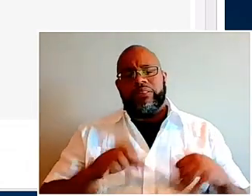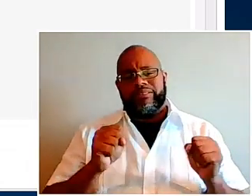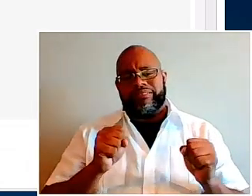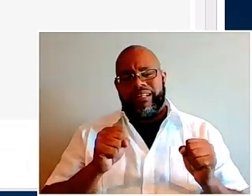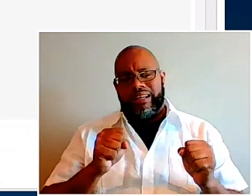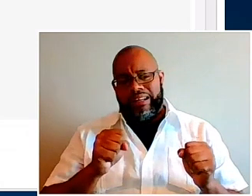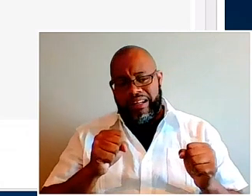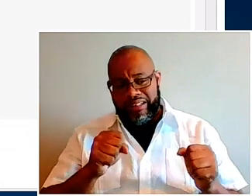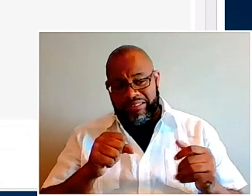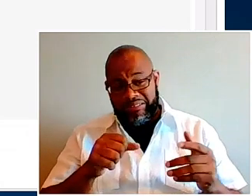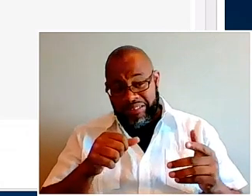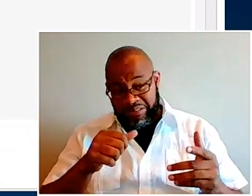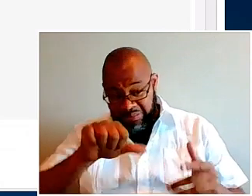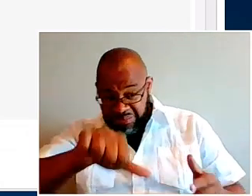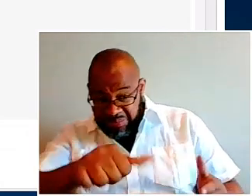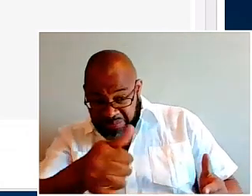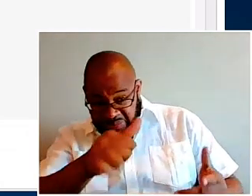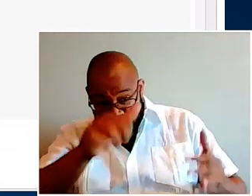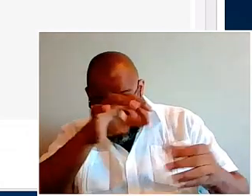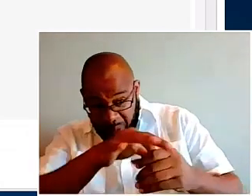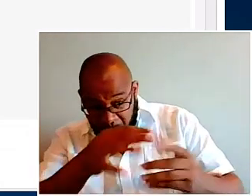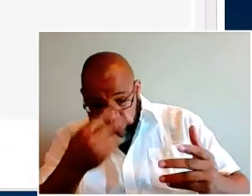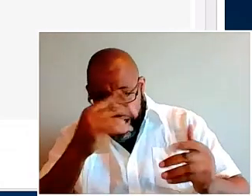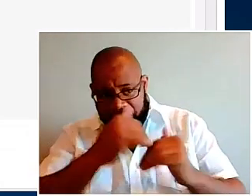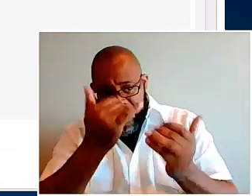(a) and (b) because those sections can be looked at independently.